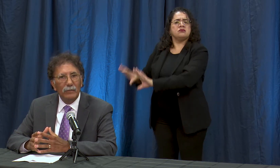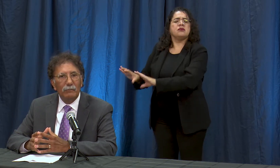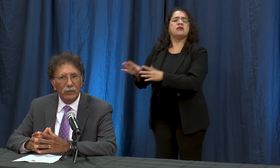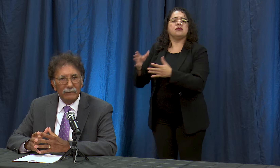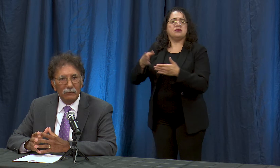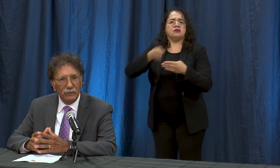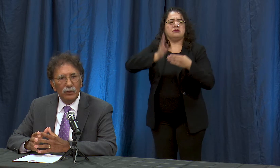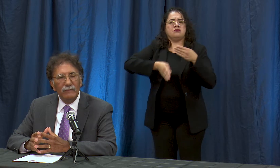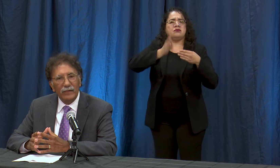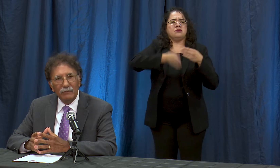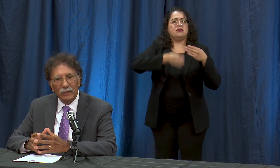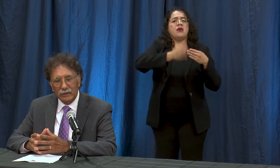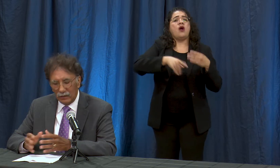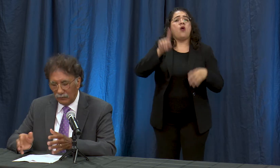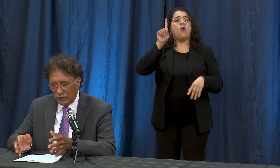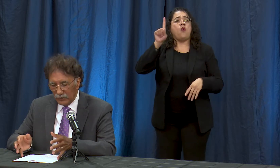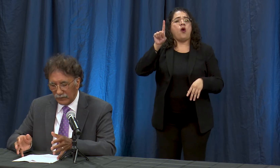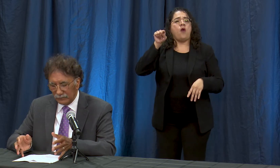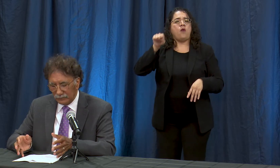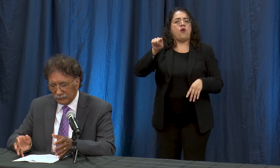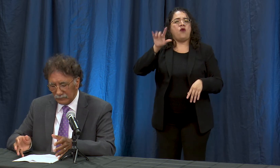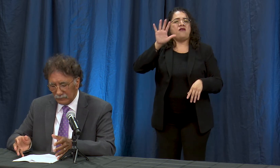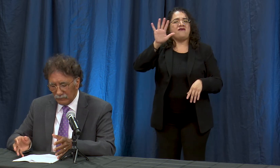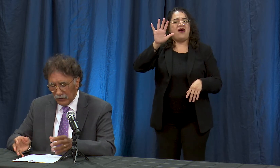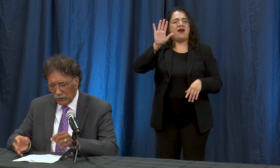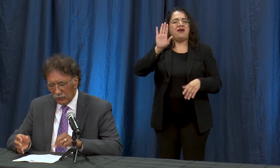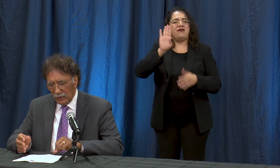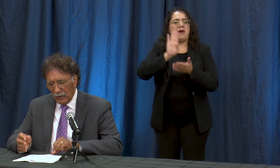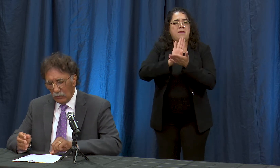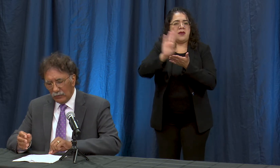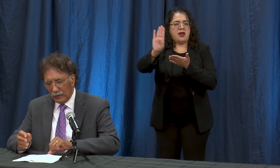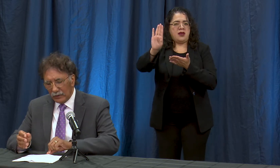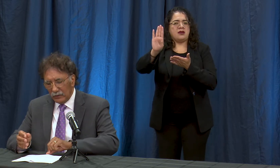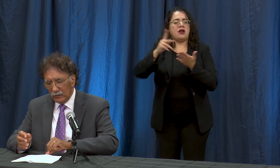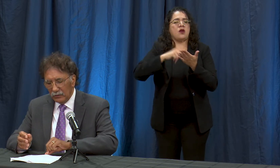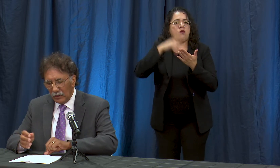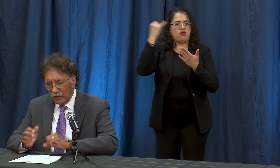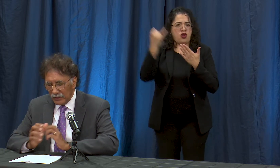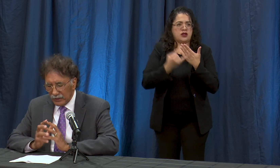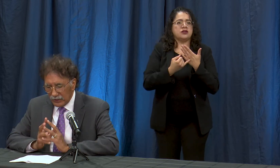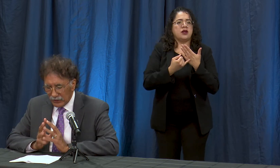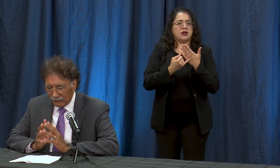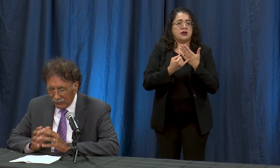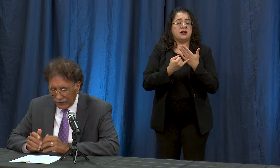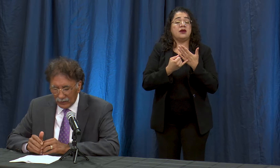1.5 billion dollar project. So when we look to our decisions that we make at